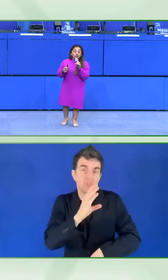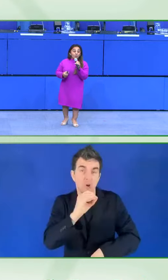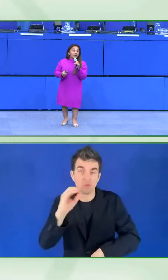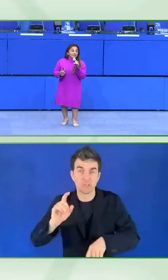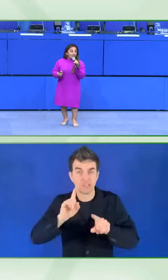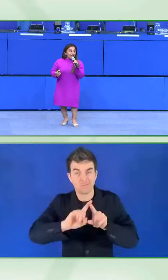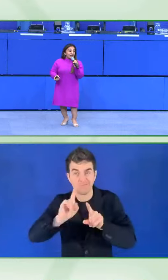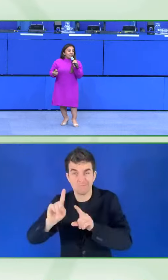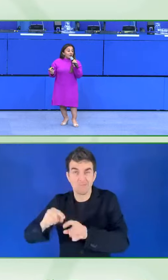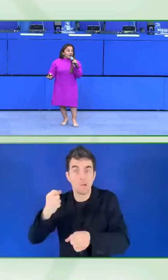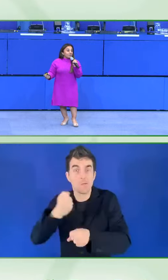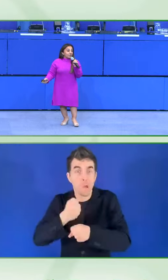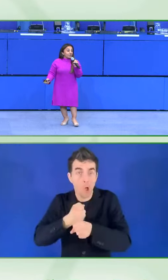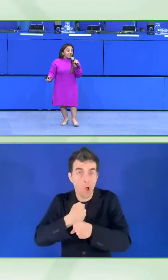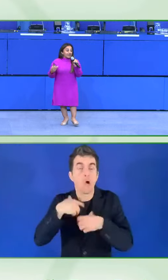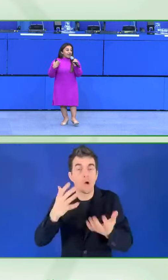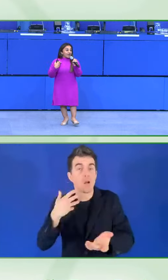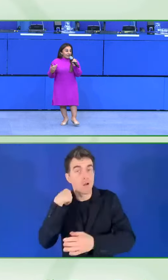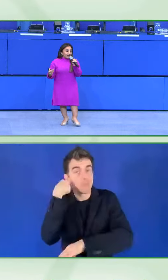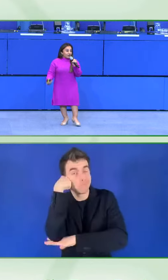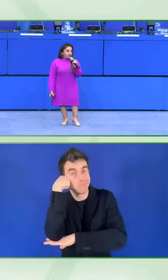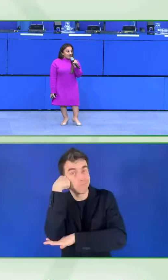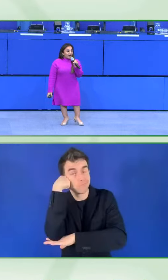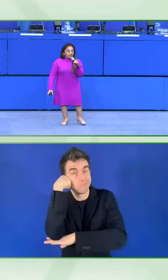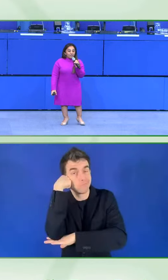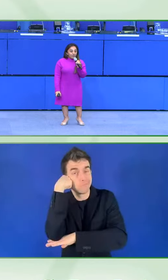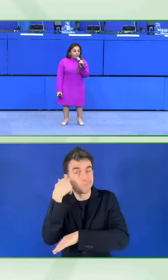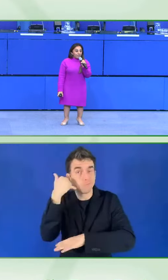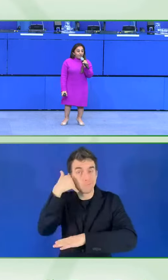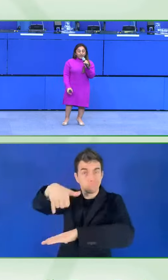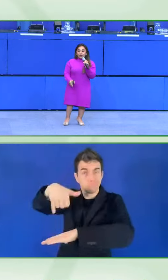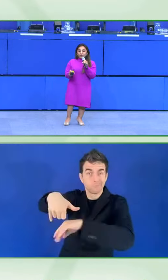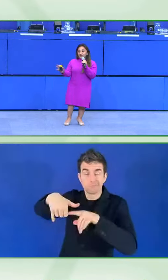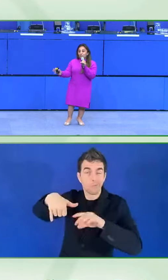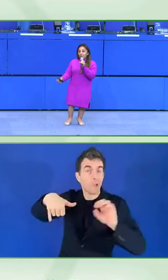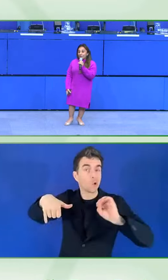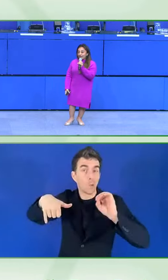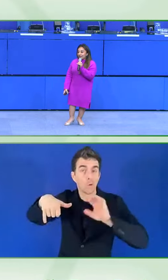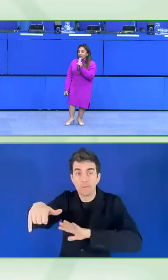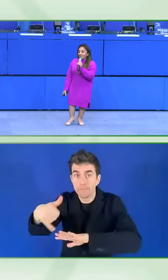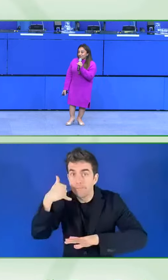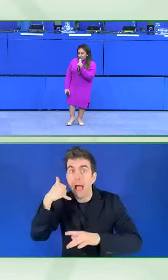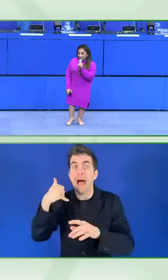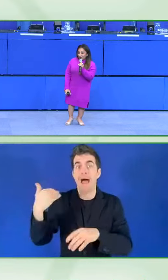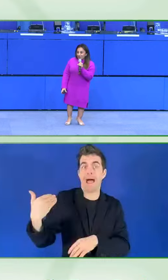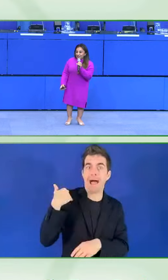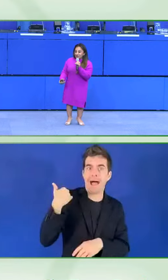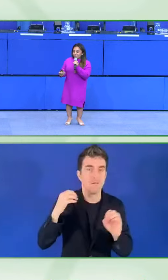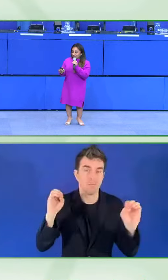to write a kids book and here it is.